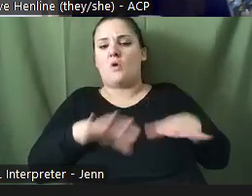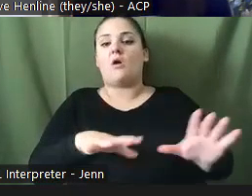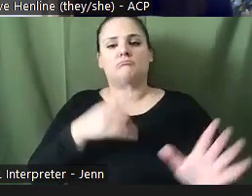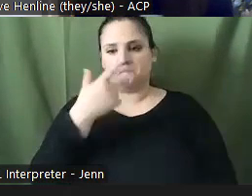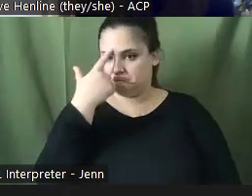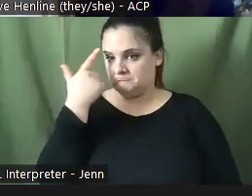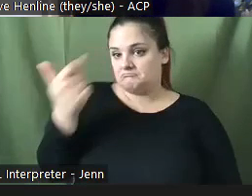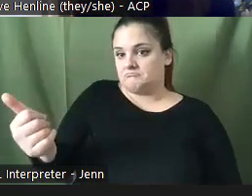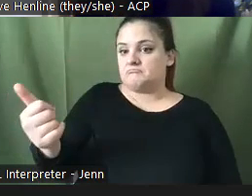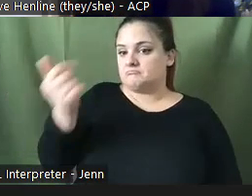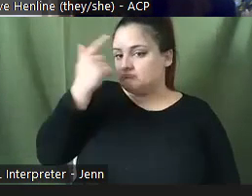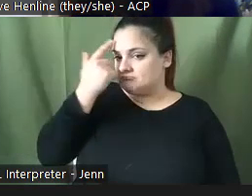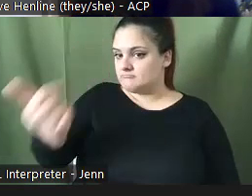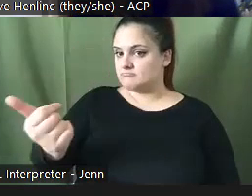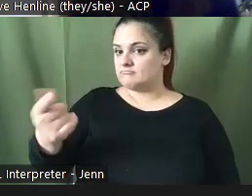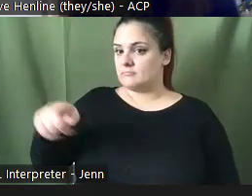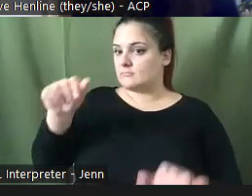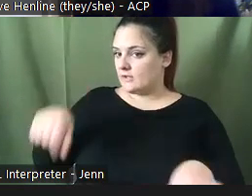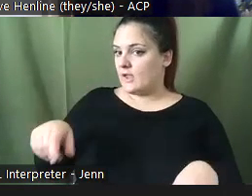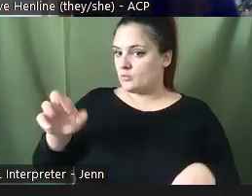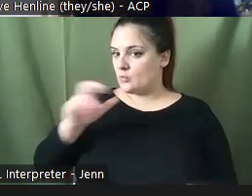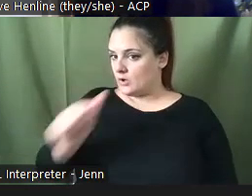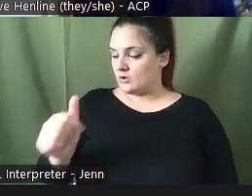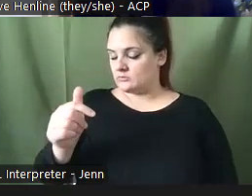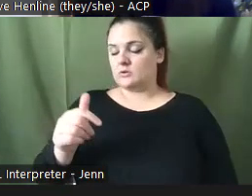But so that's that's the amount of individuals that we've been able to serve over